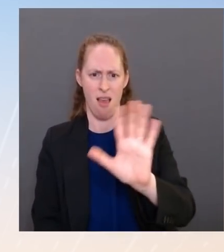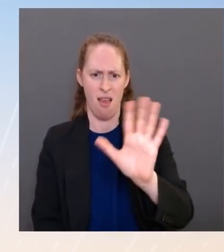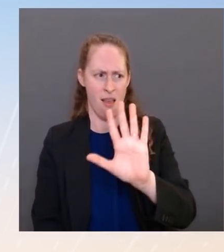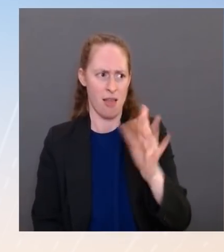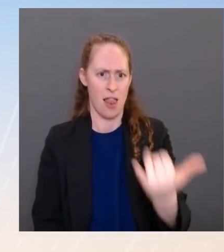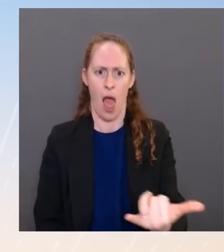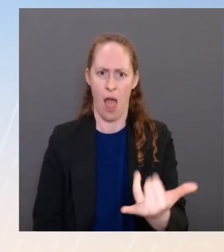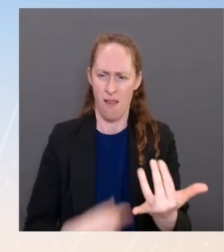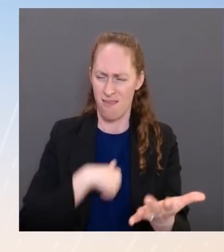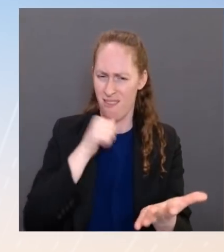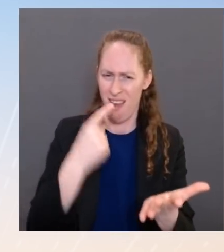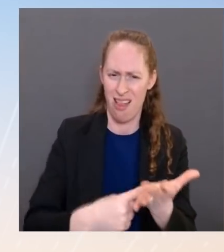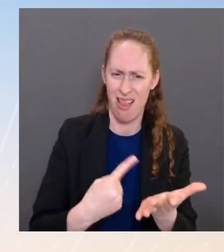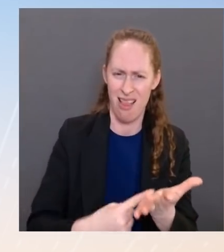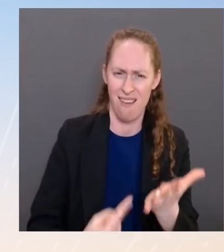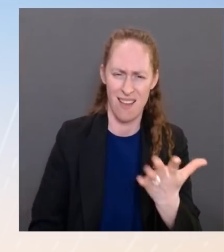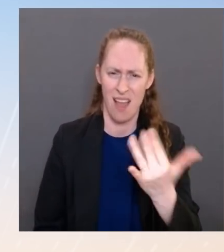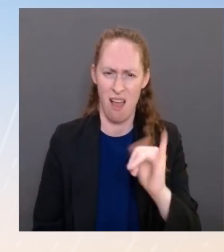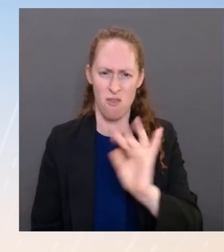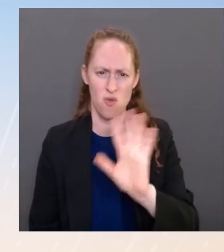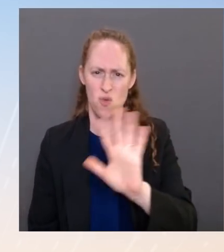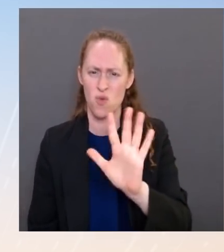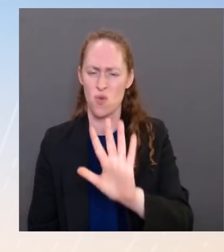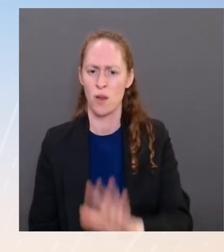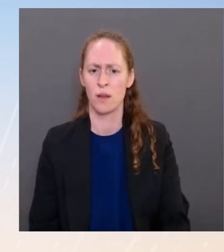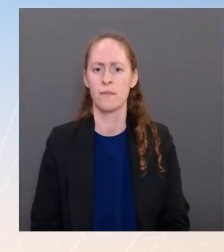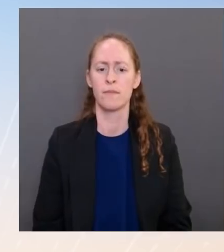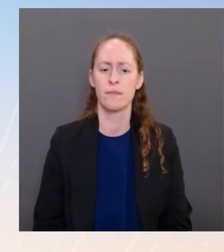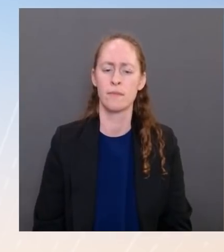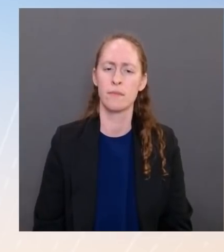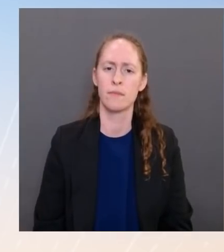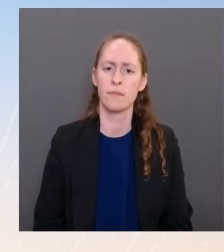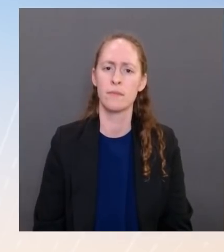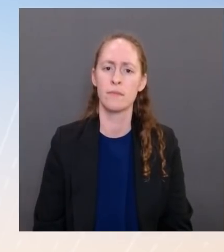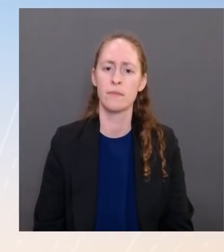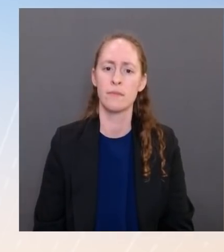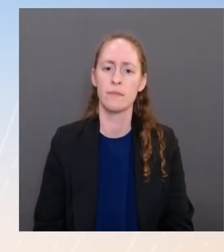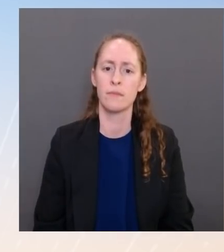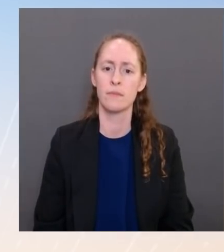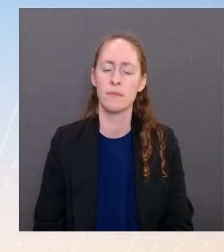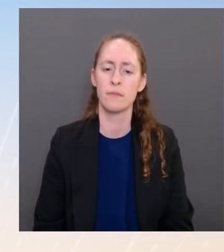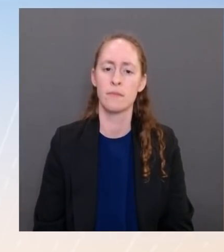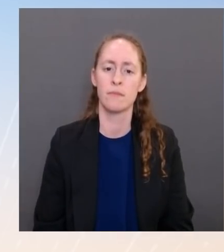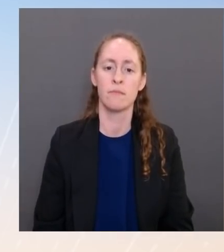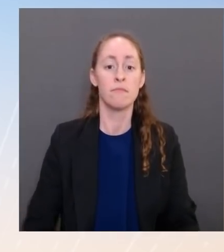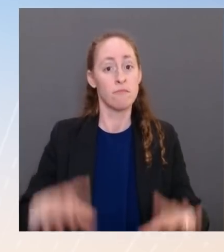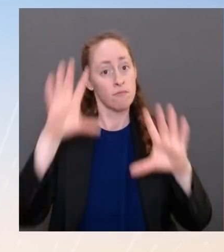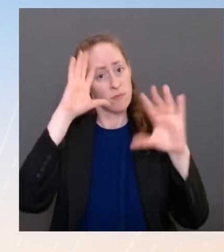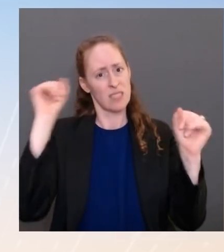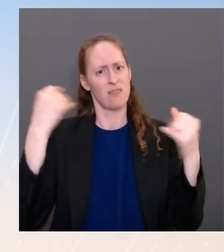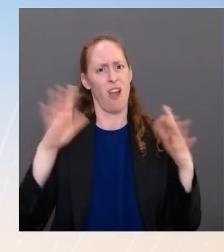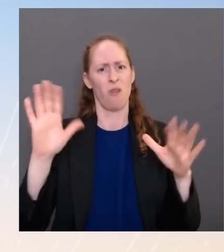Sure. But the President has been clear we need to get this funding and security assistance funding so that we can continue